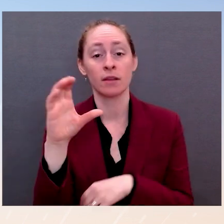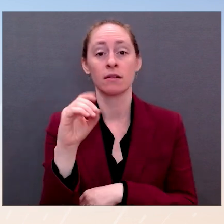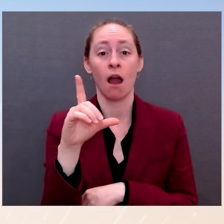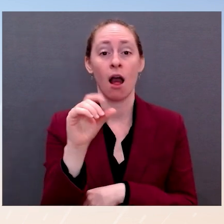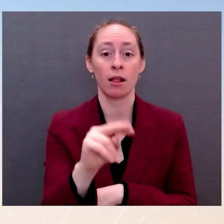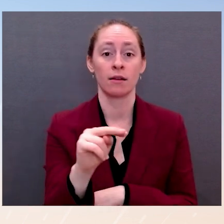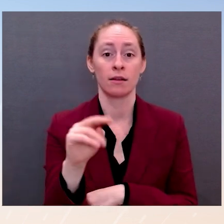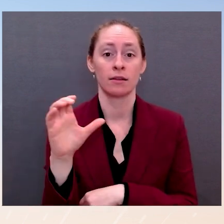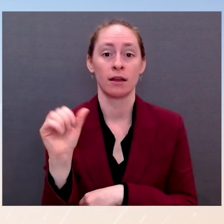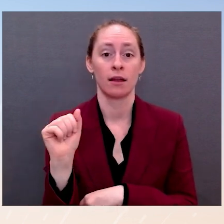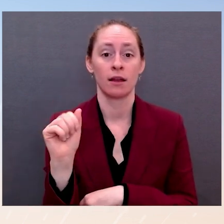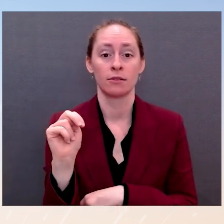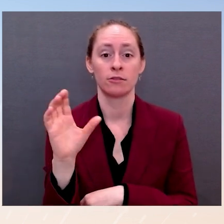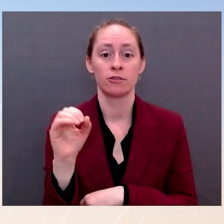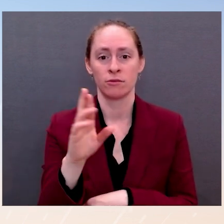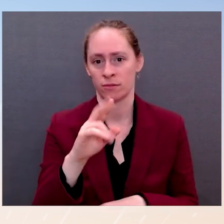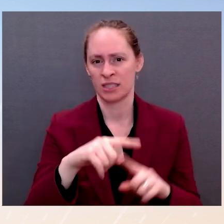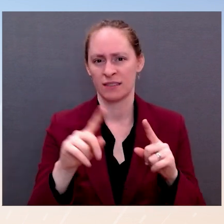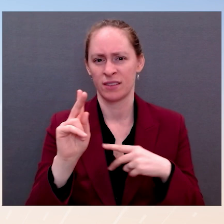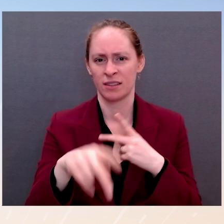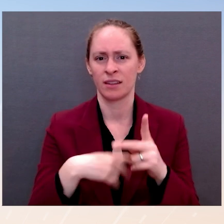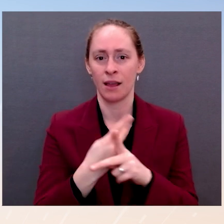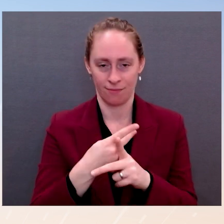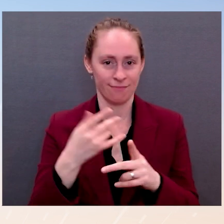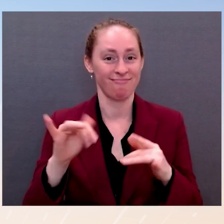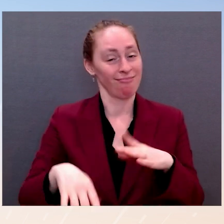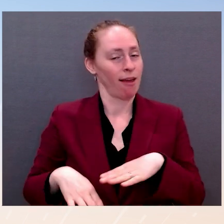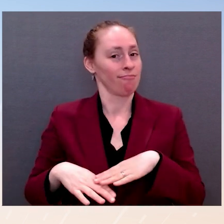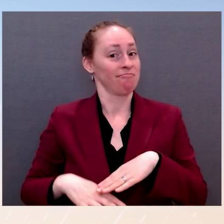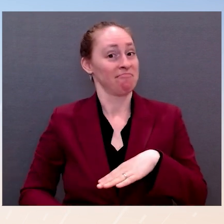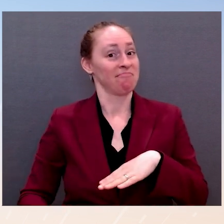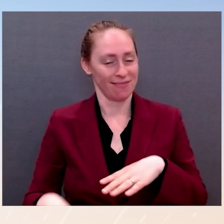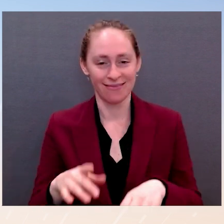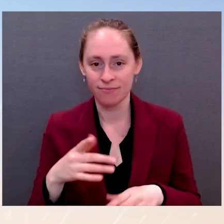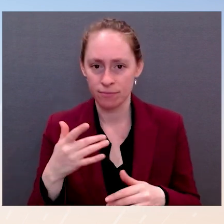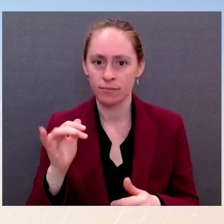which is another cancer below the belt that women black women suffer from.